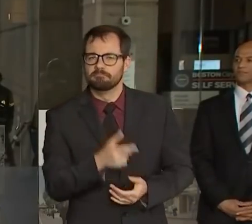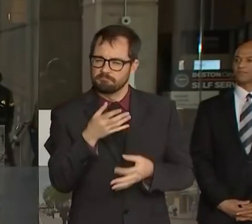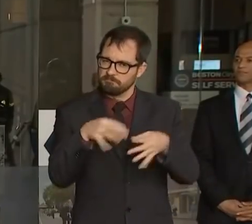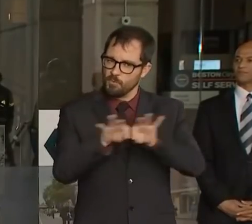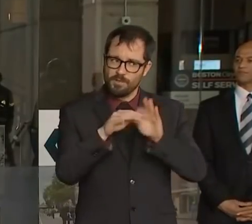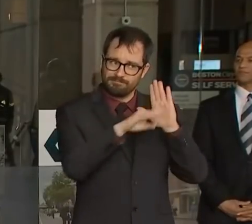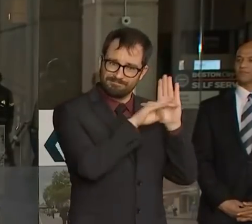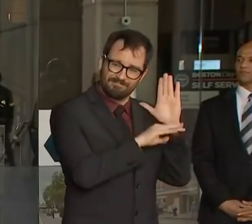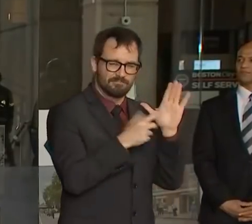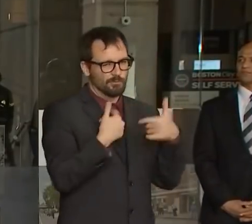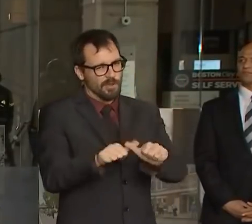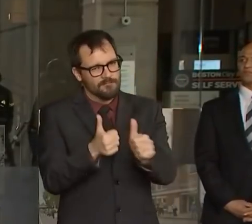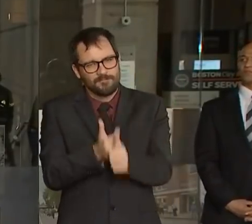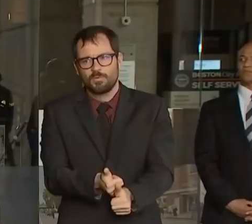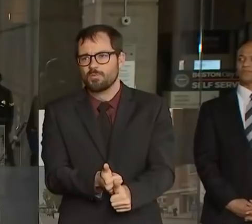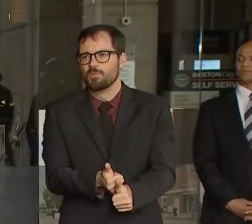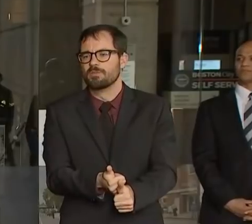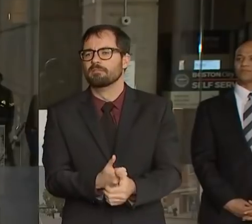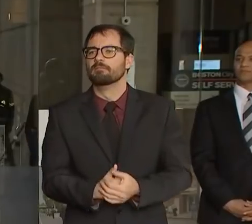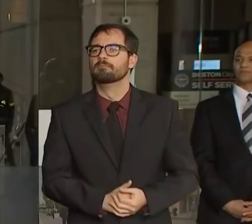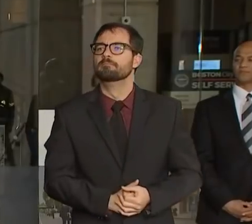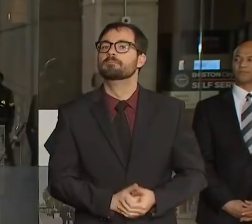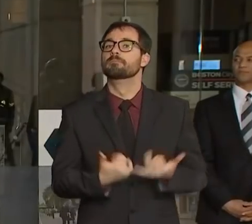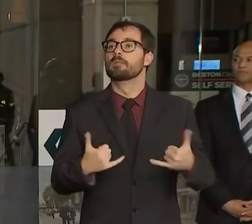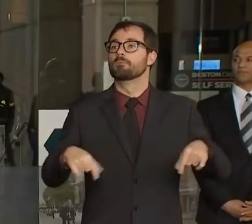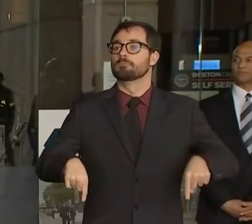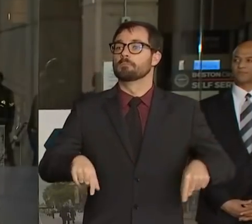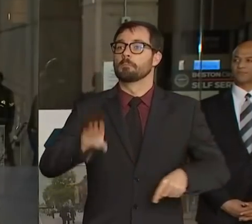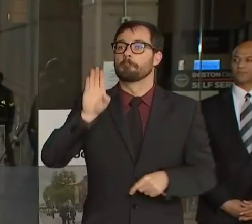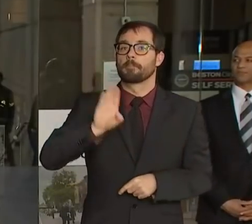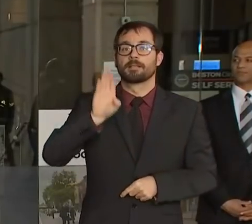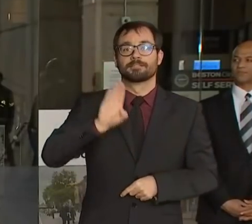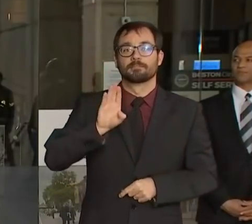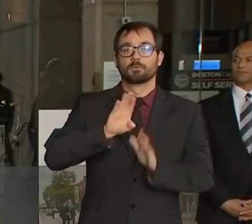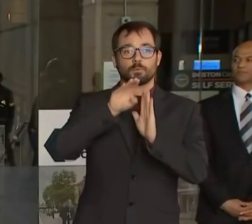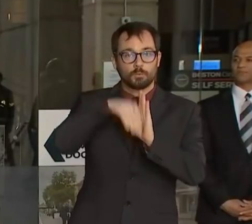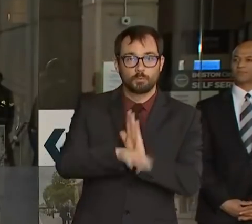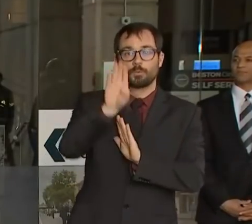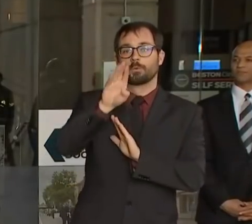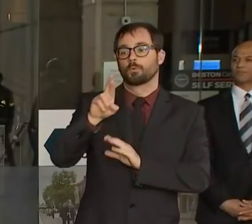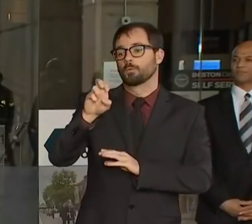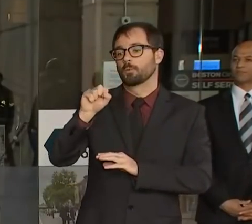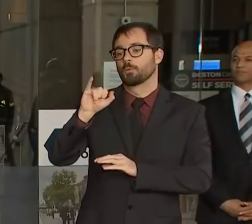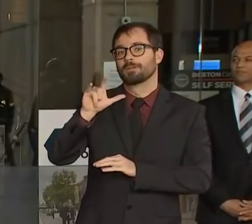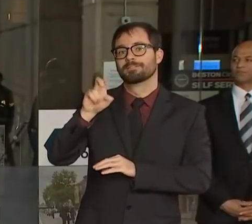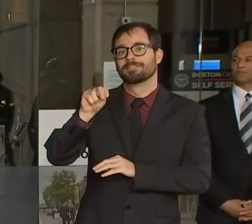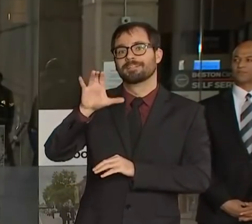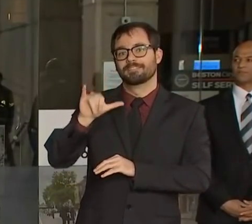TECHNOLOGY. KEEP THAT IN YOUR HEAD, IF YOU CAN. PRACTICE THAT IN YOUR HOMES.